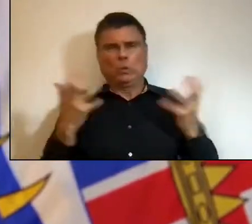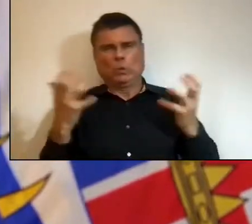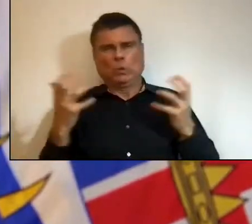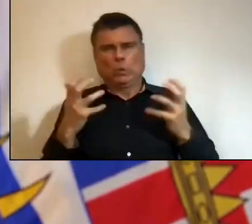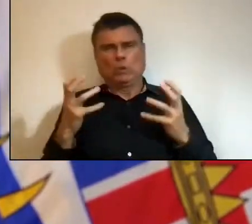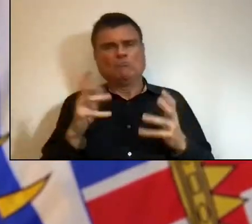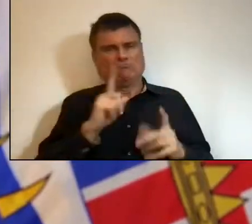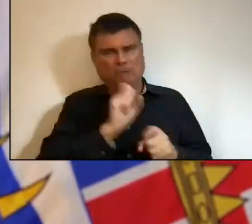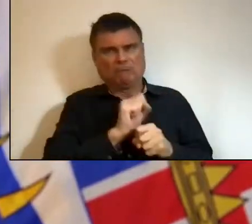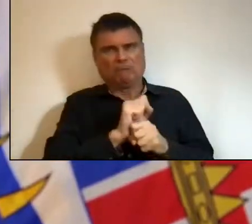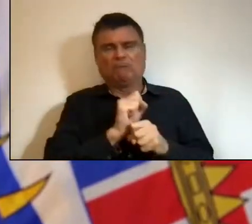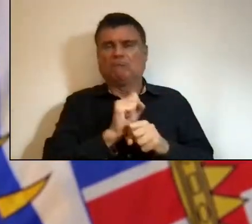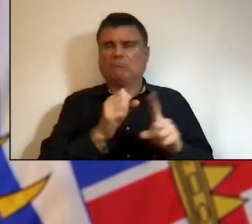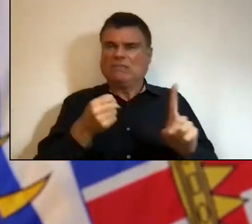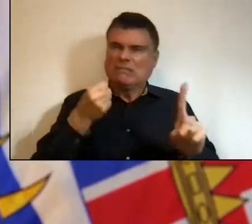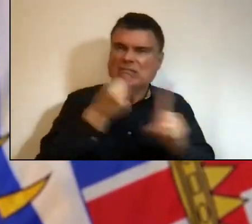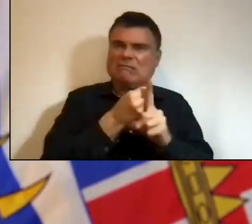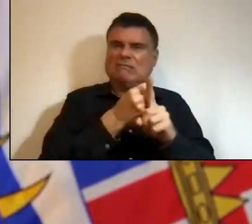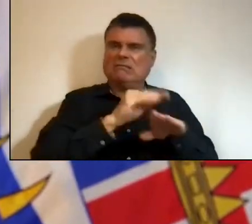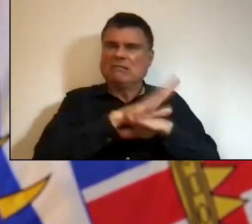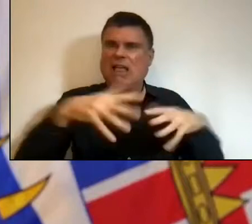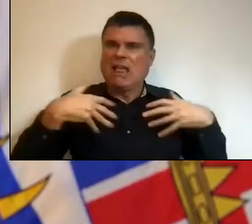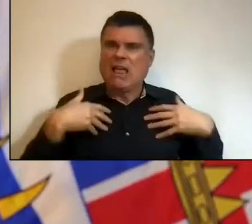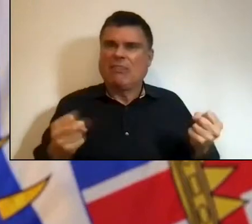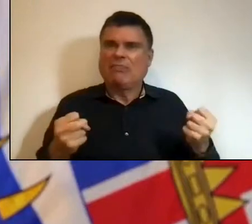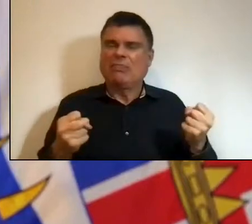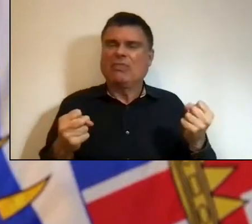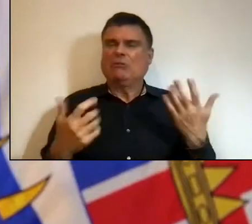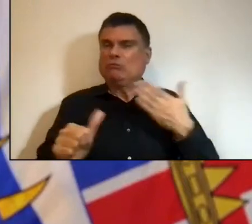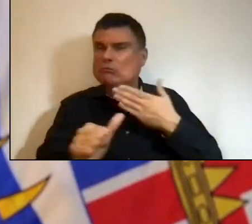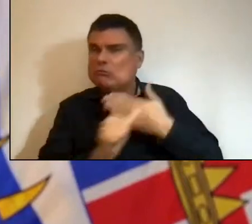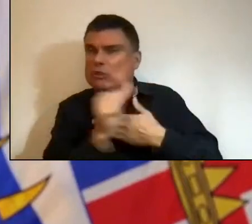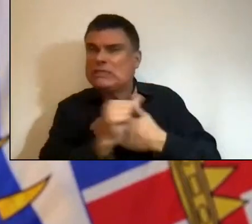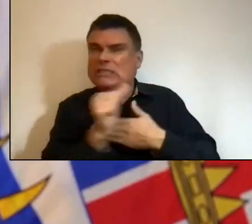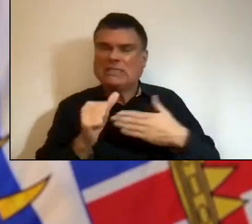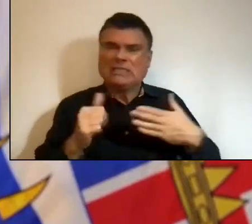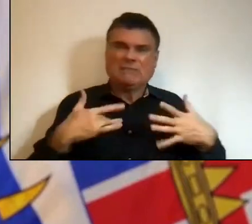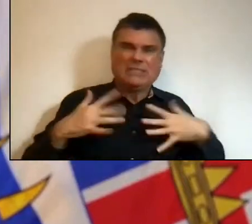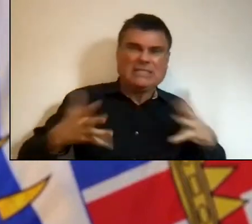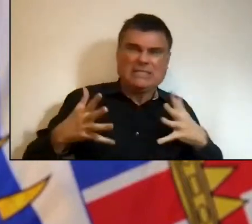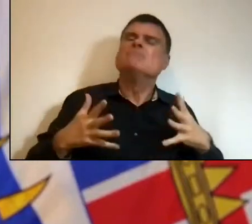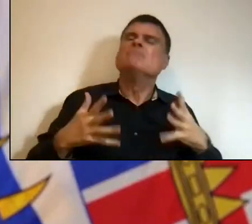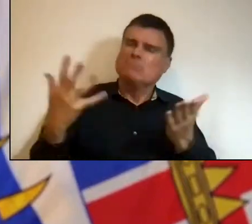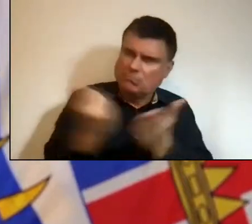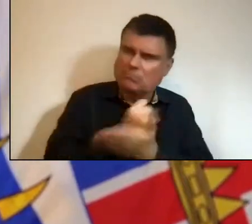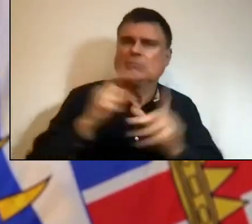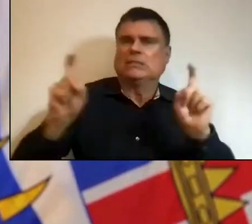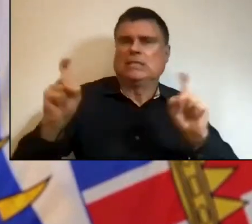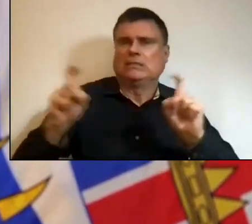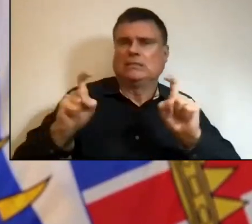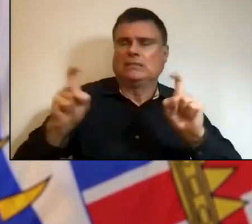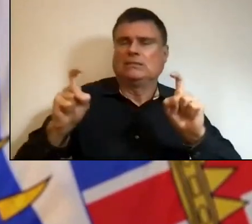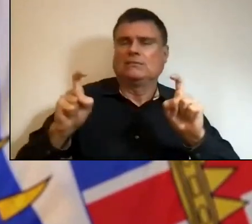monitored more carefully, whether they need more support.